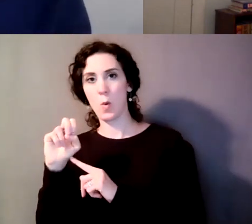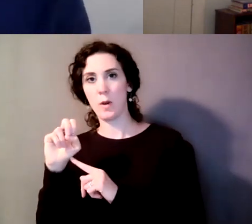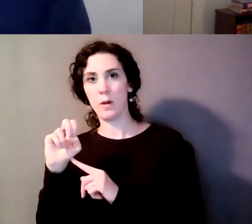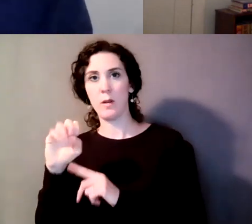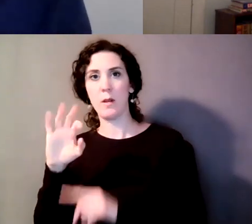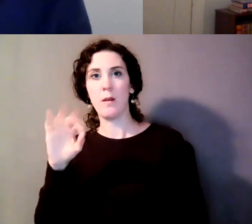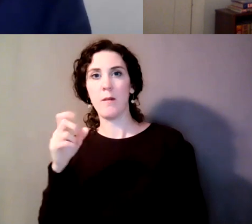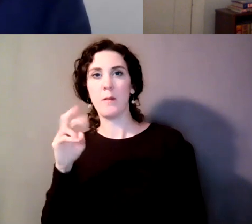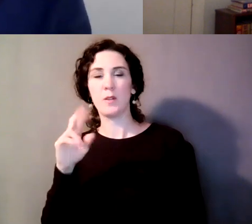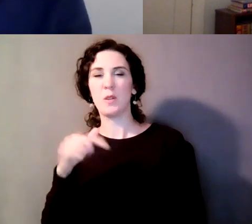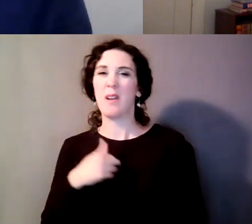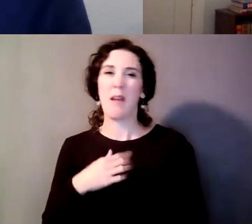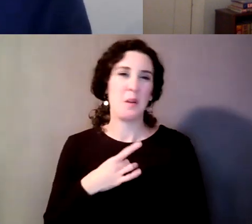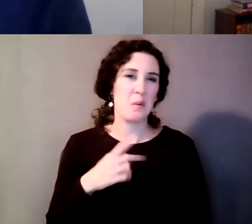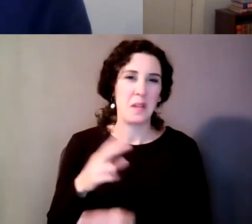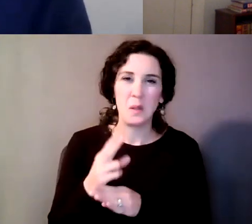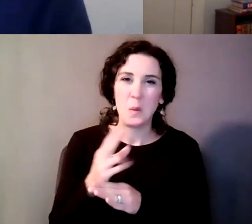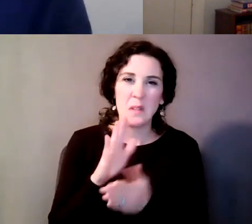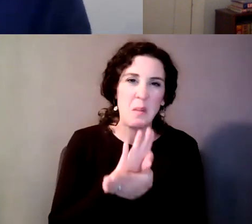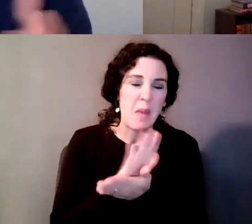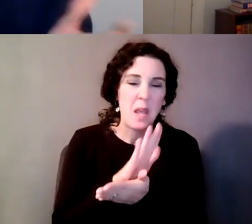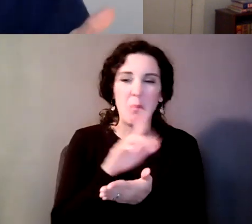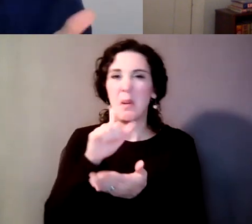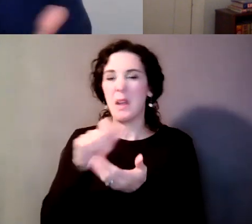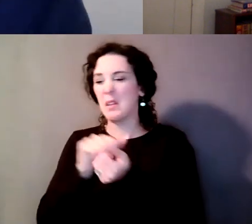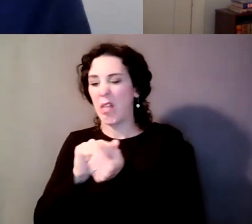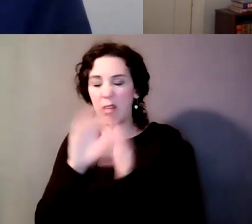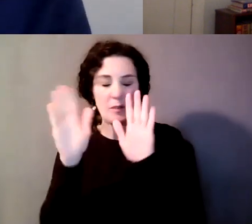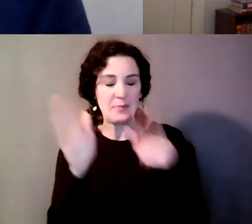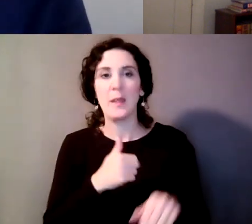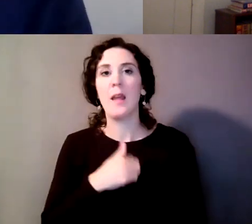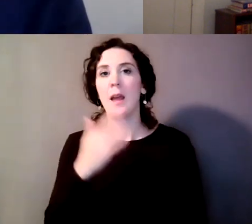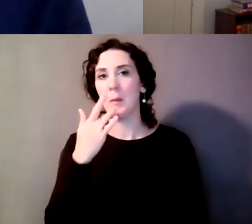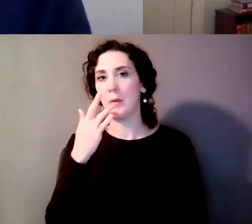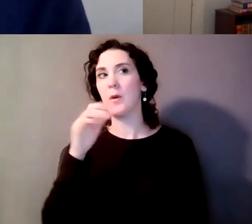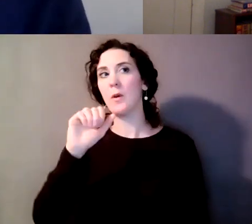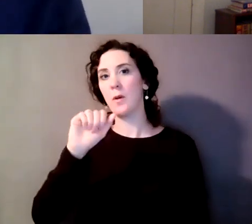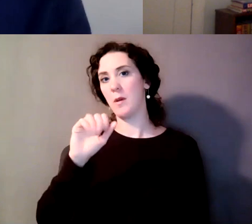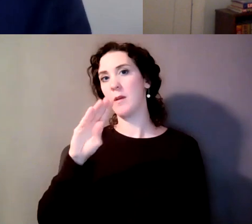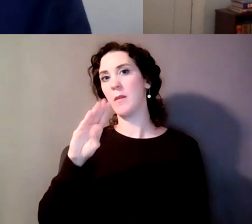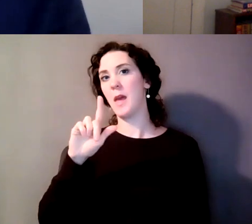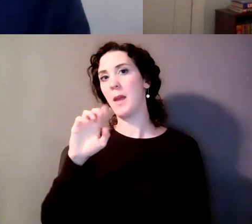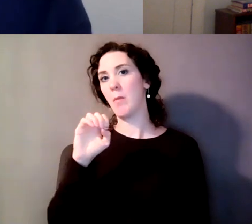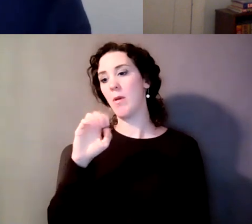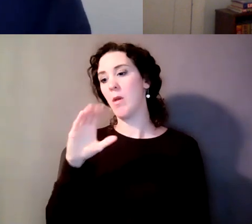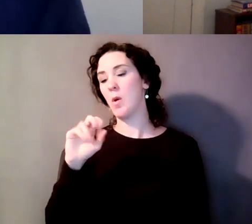like that you have to rinse the paper, and I love this able cone. And I make a chemx